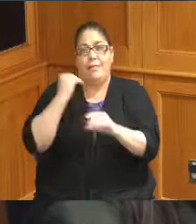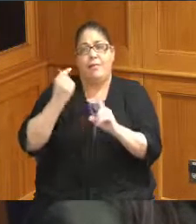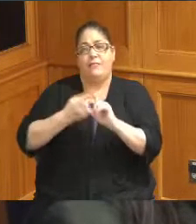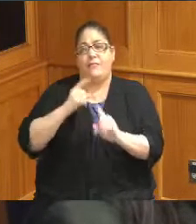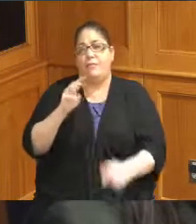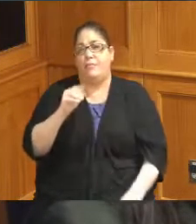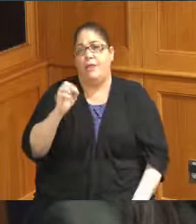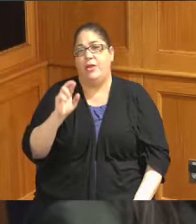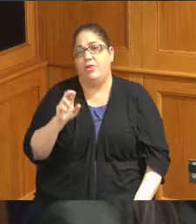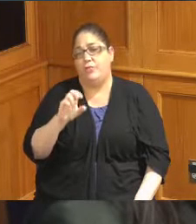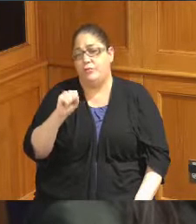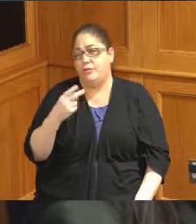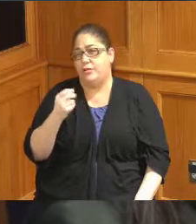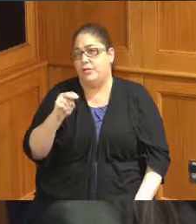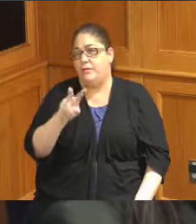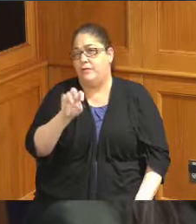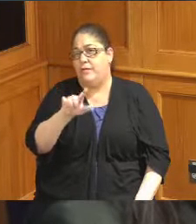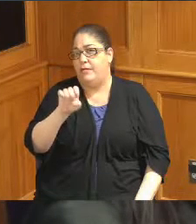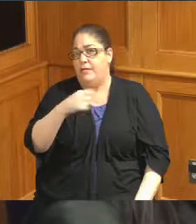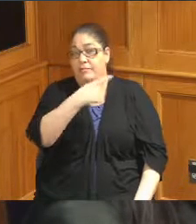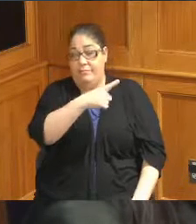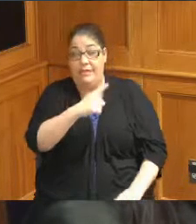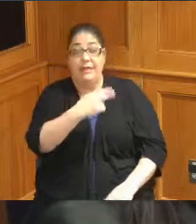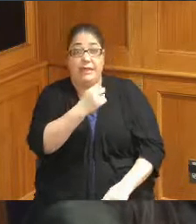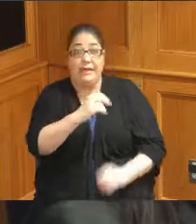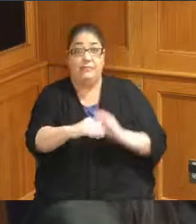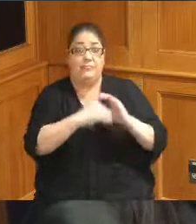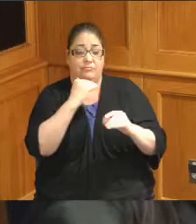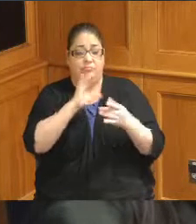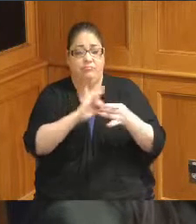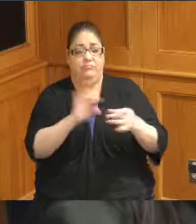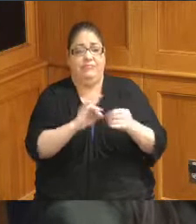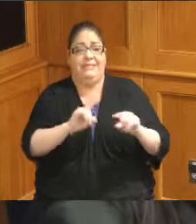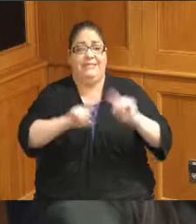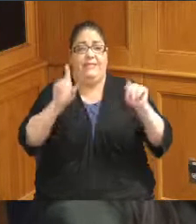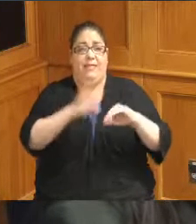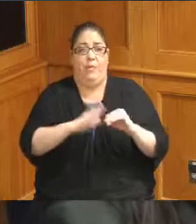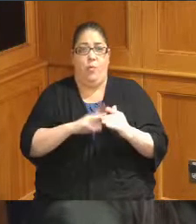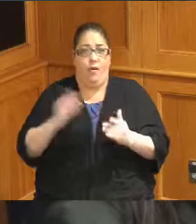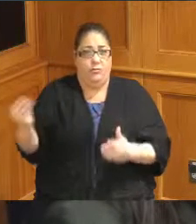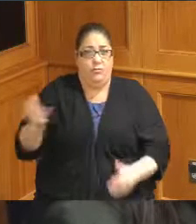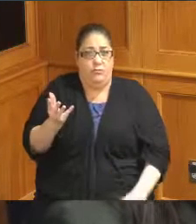Sharonville and his email says something different than what I had been being told